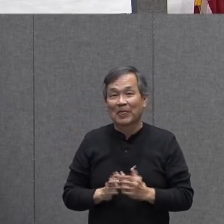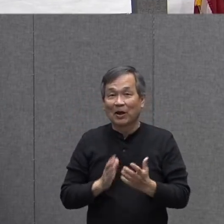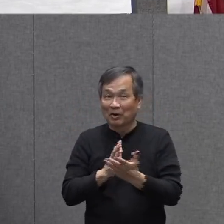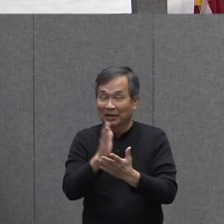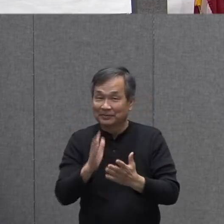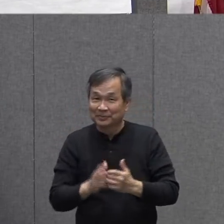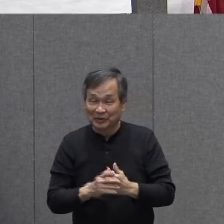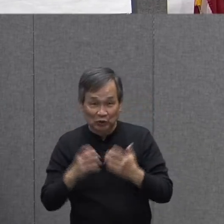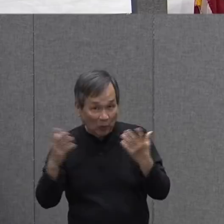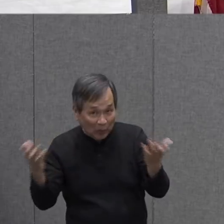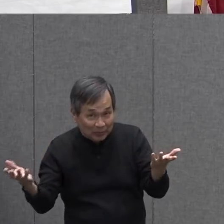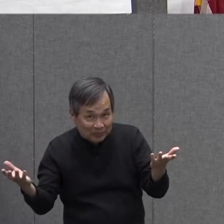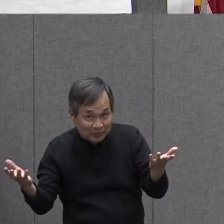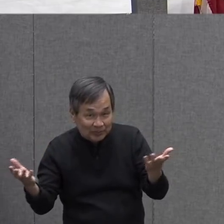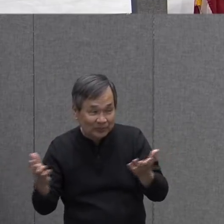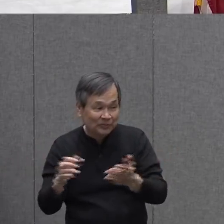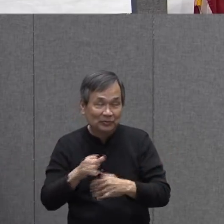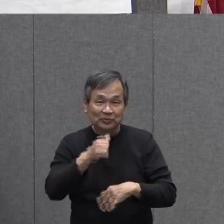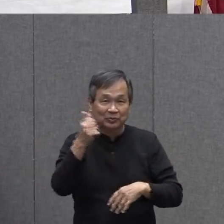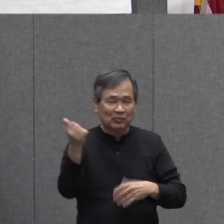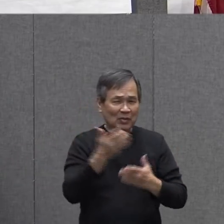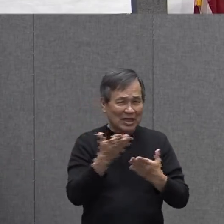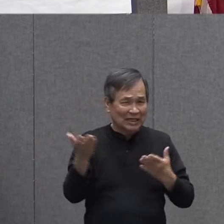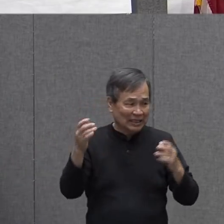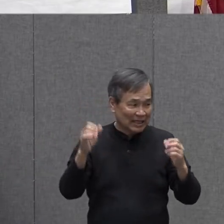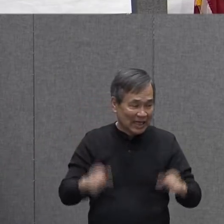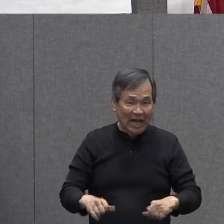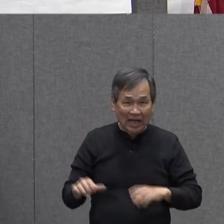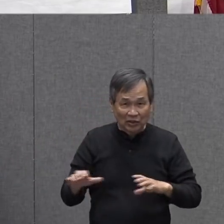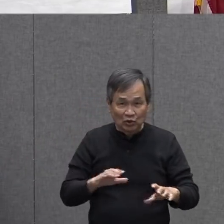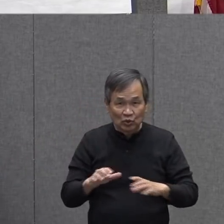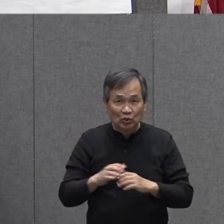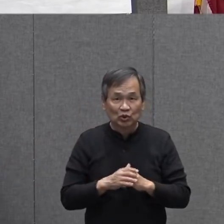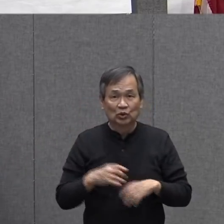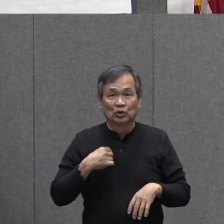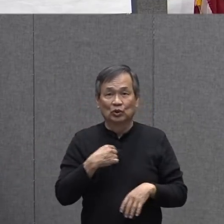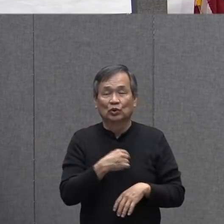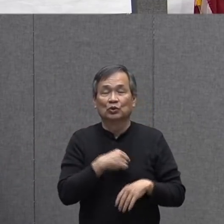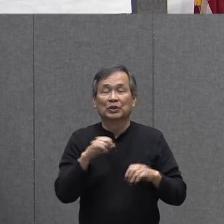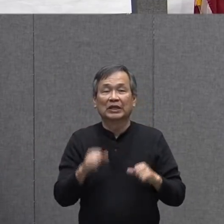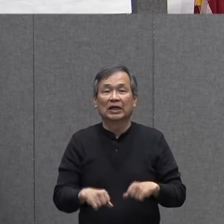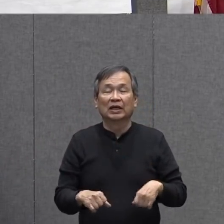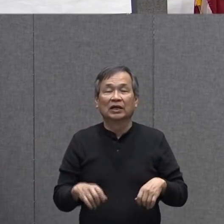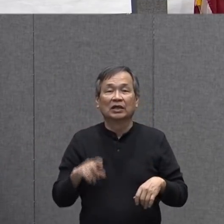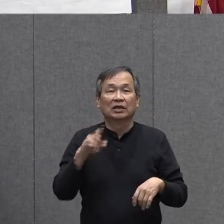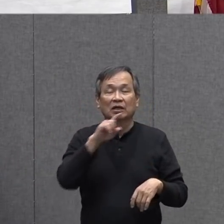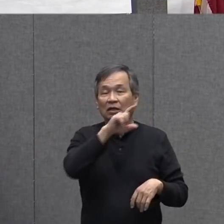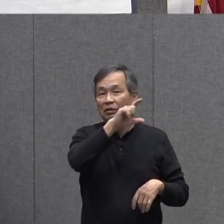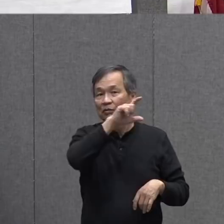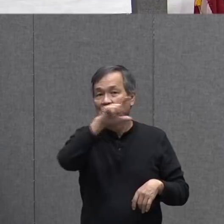So, some other things we can do is we could put this on an empty number line,